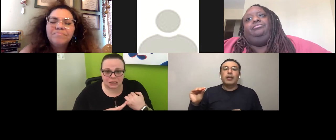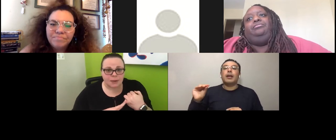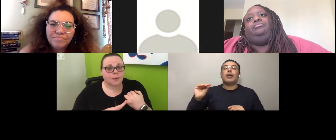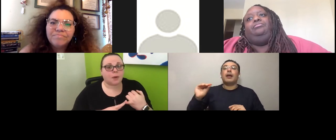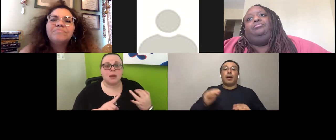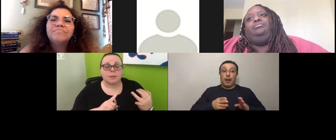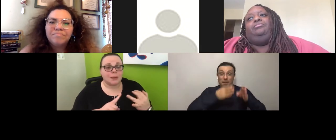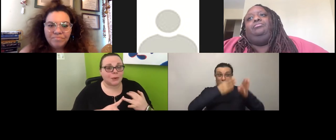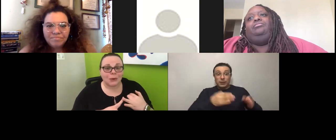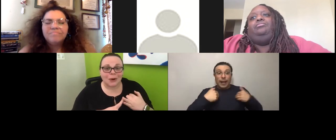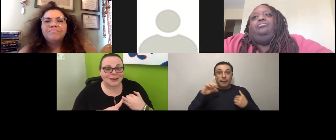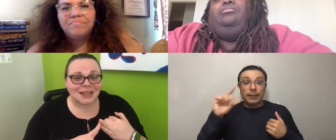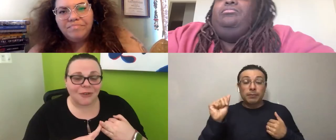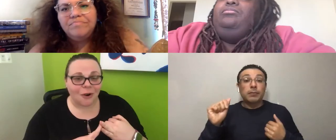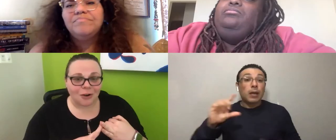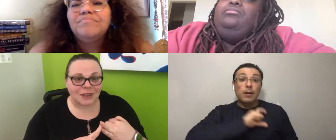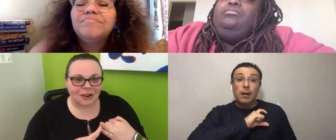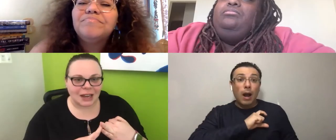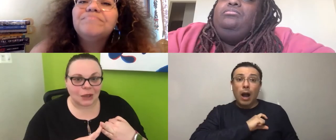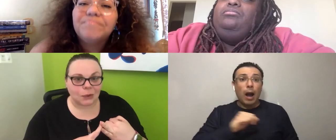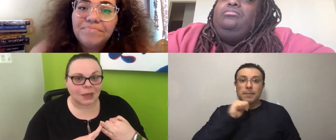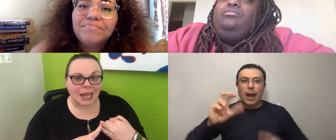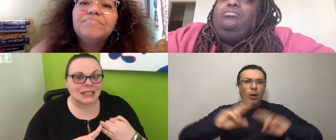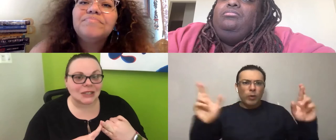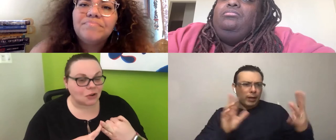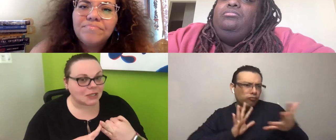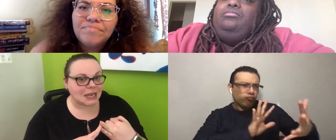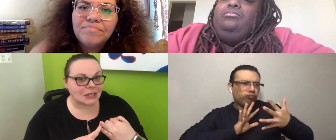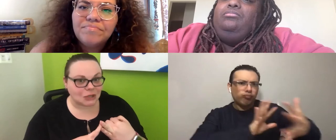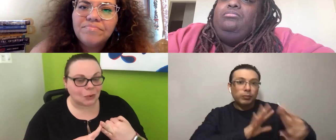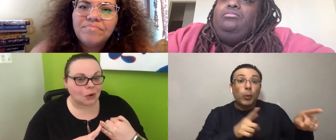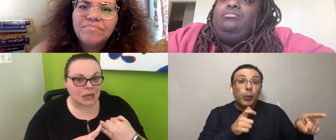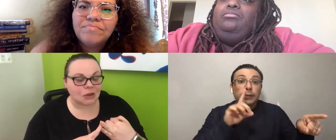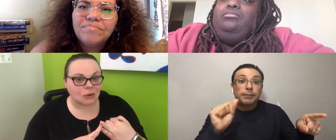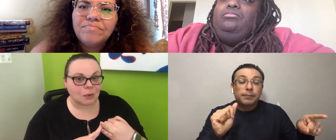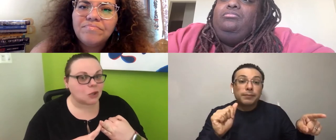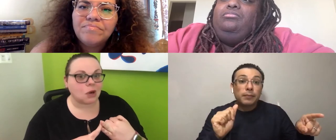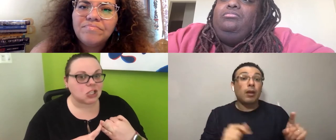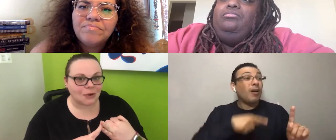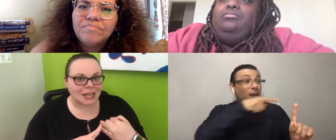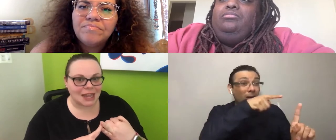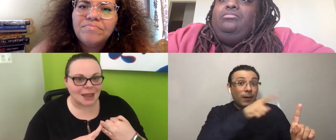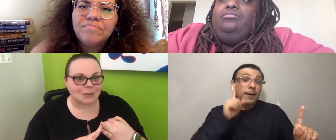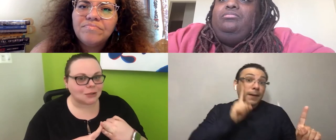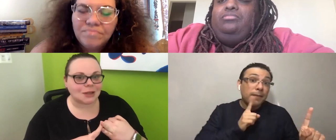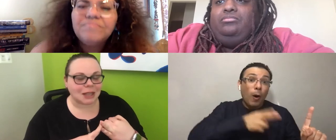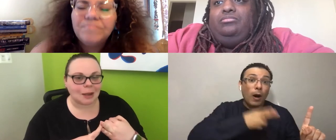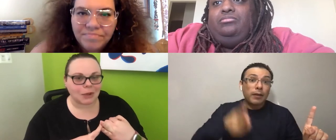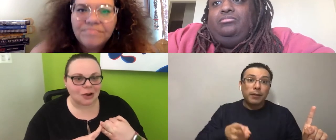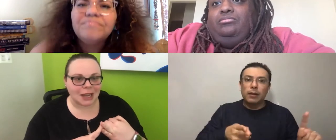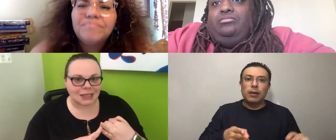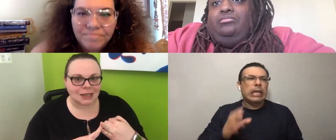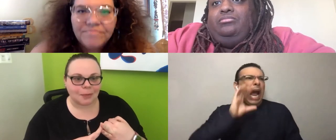people who are deaf or hard of hearing who can’t understand you or hear you when you are shouting at them to do something like put their hands up, right,